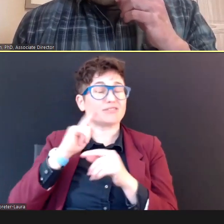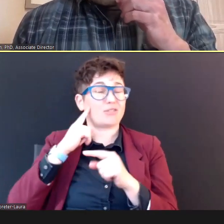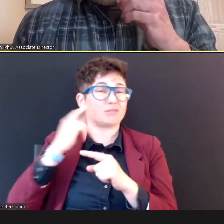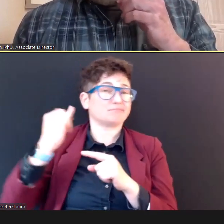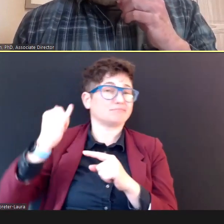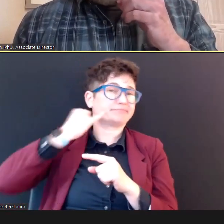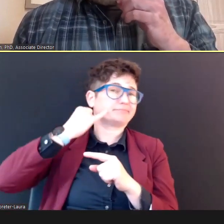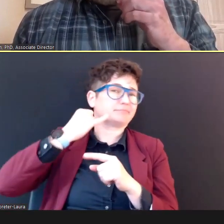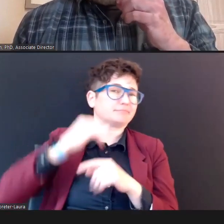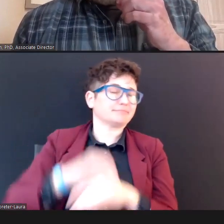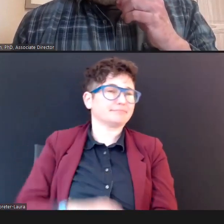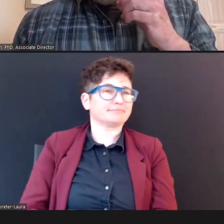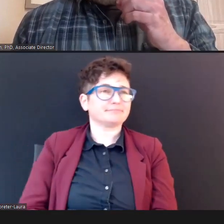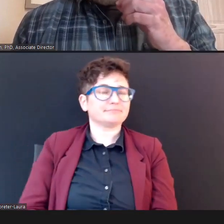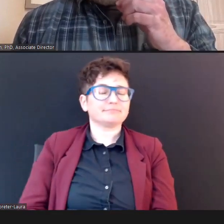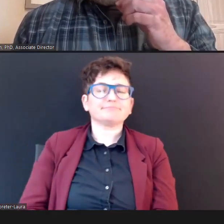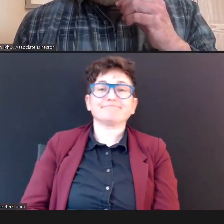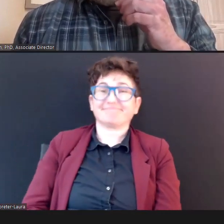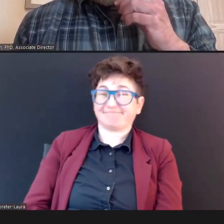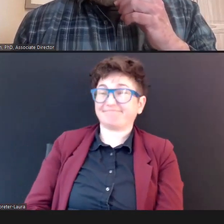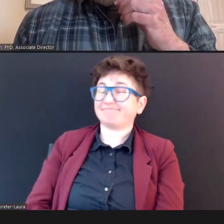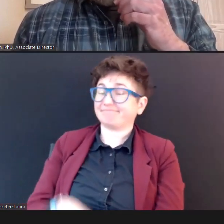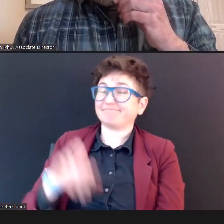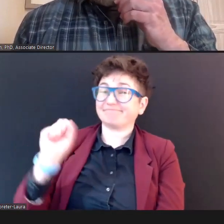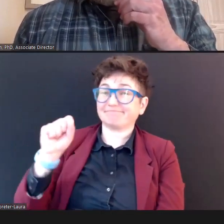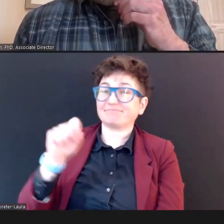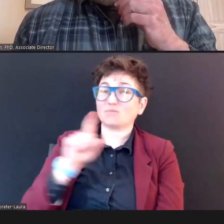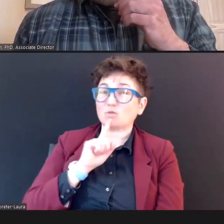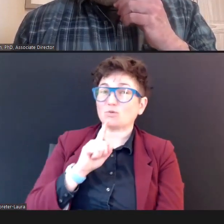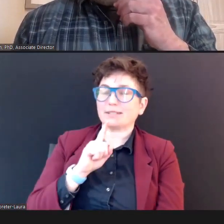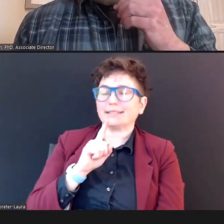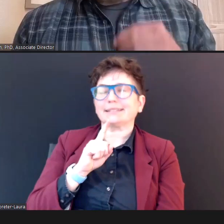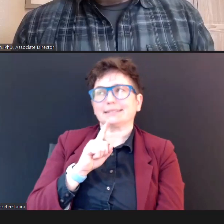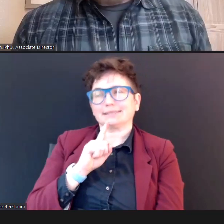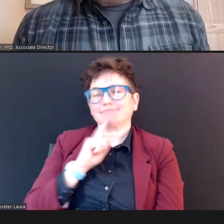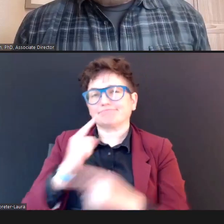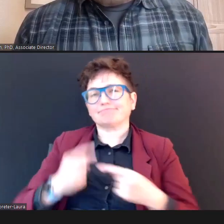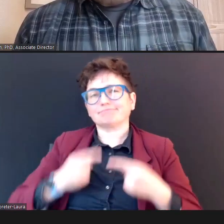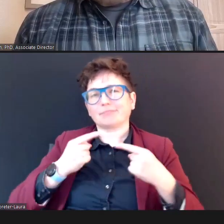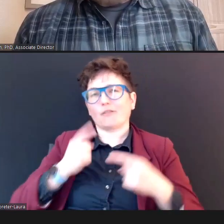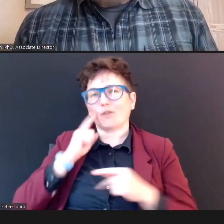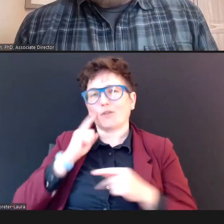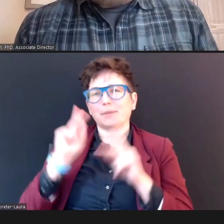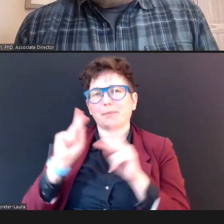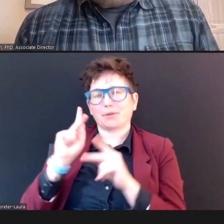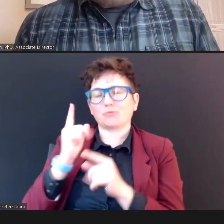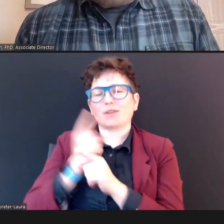put it is really the the pain point for